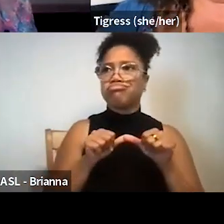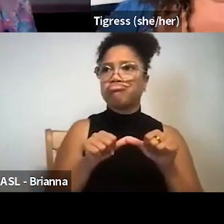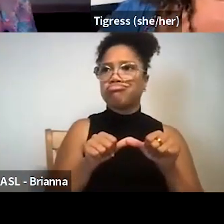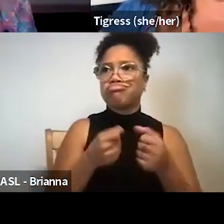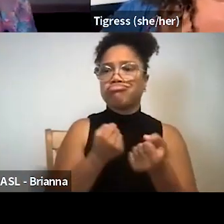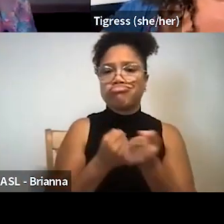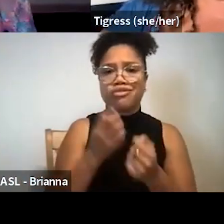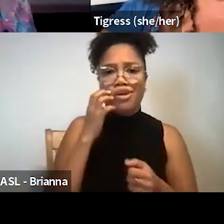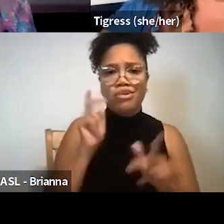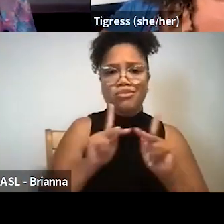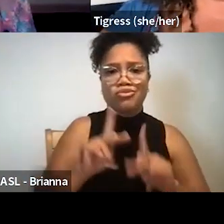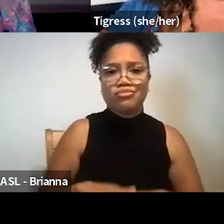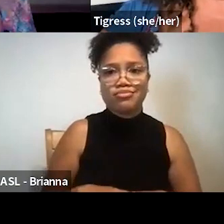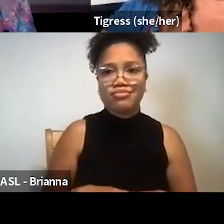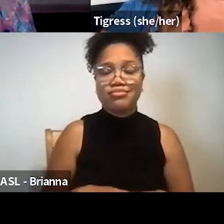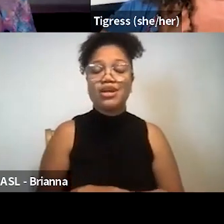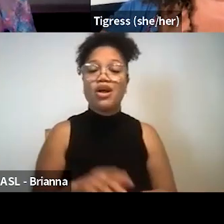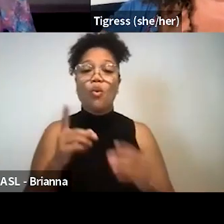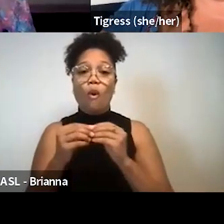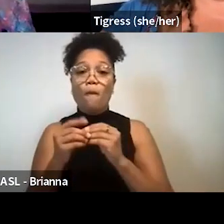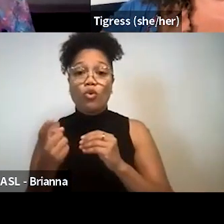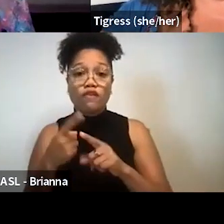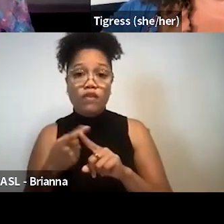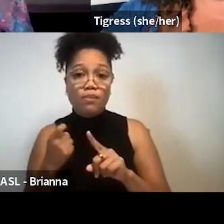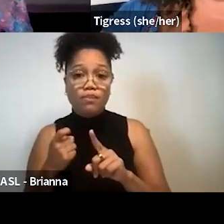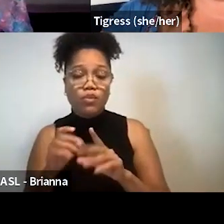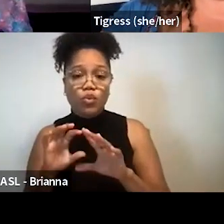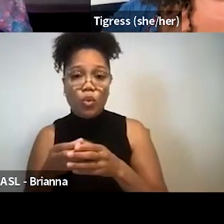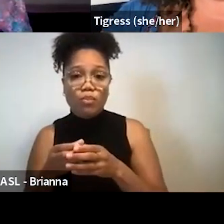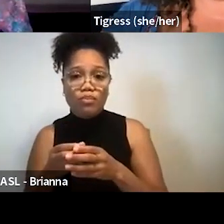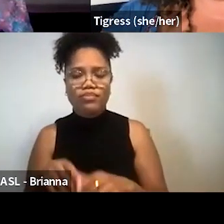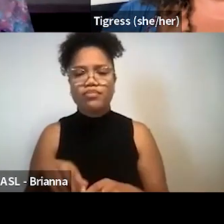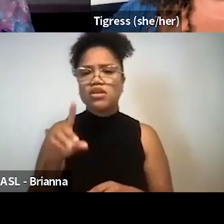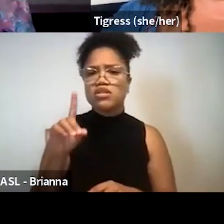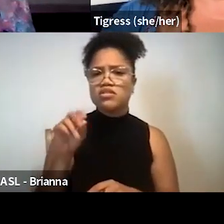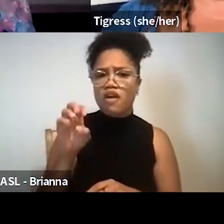Another question from the group does Dove or Unilever have any of the corporate wellness